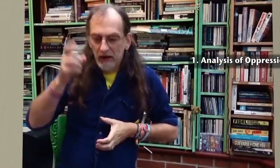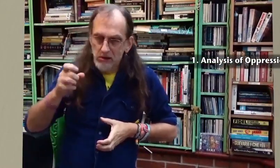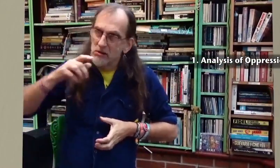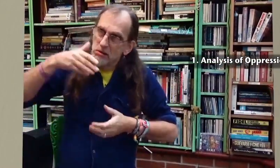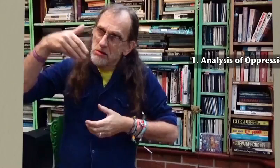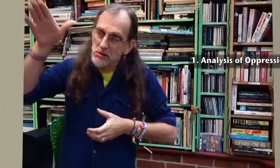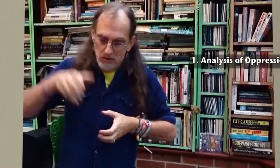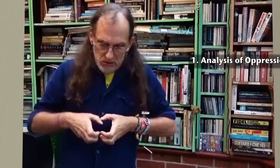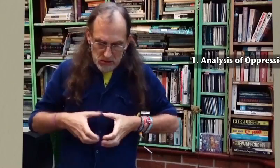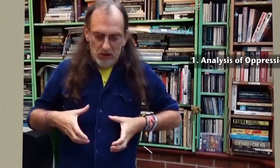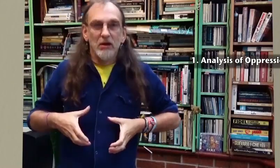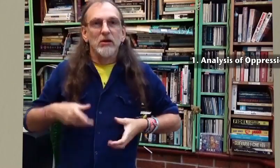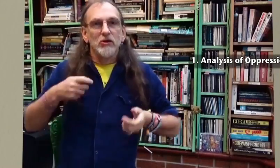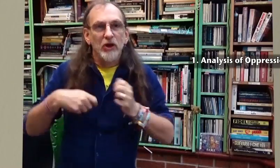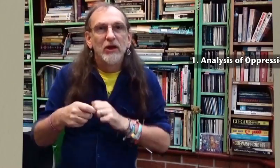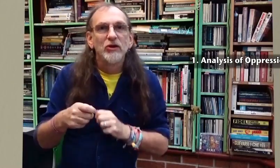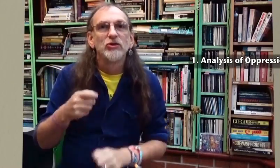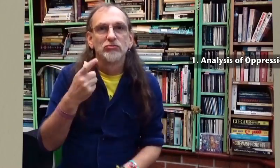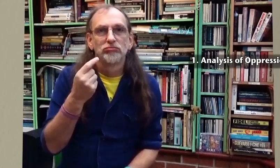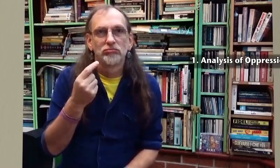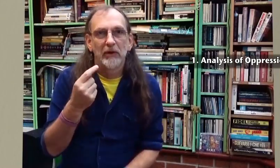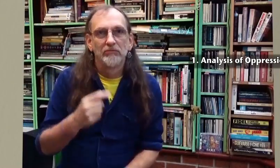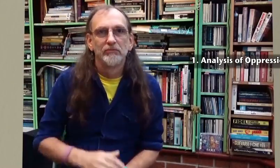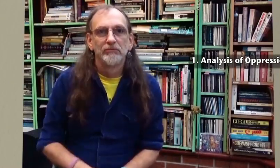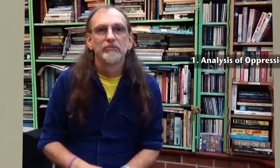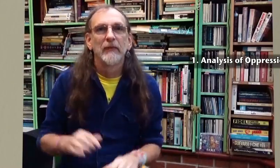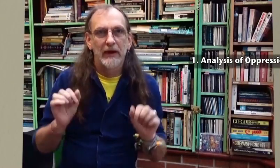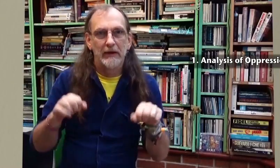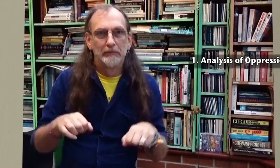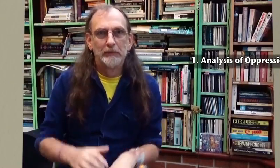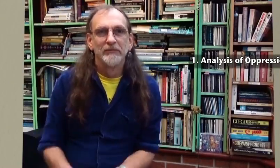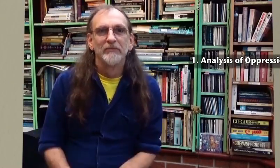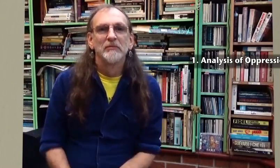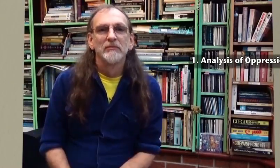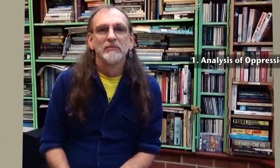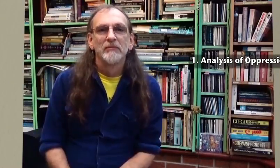a rejection of this limitation on who we are.